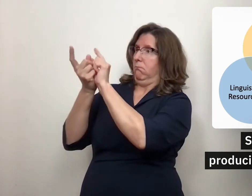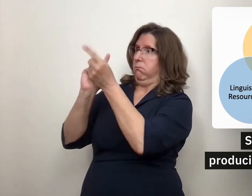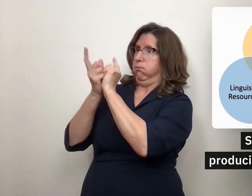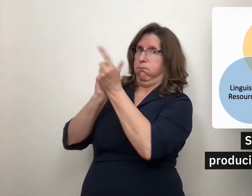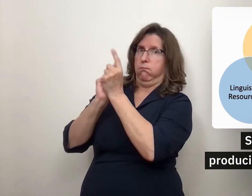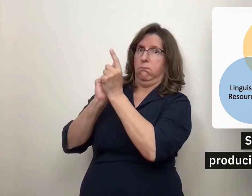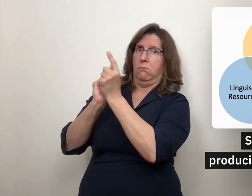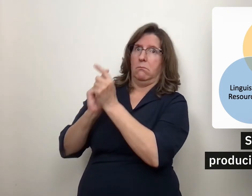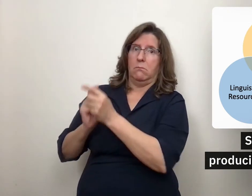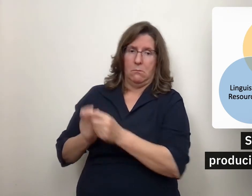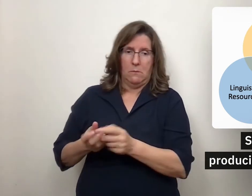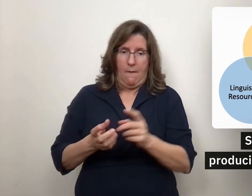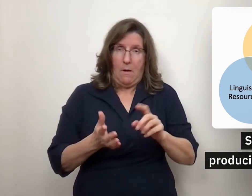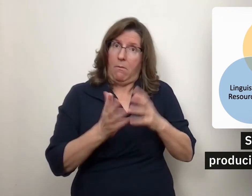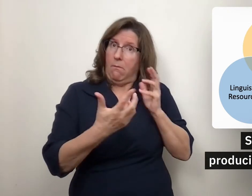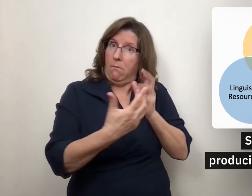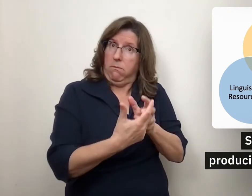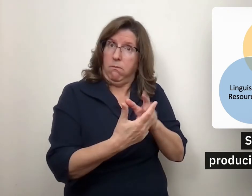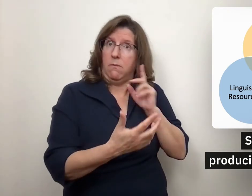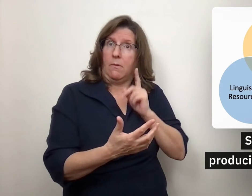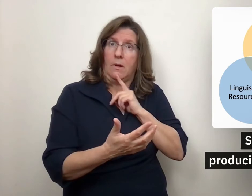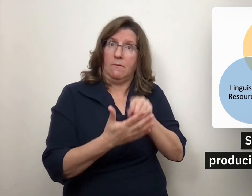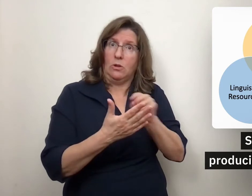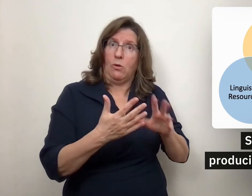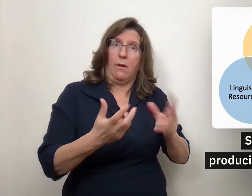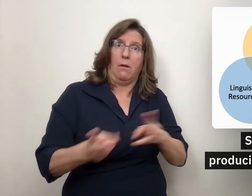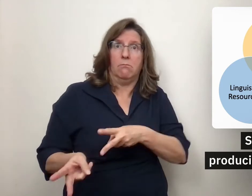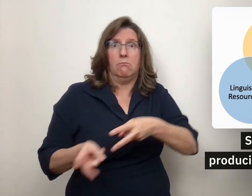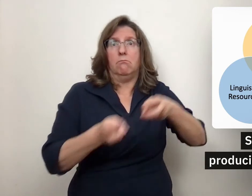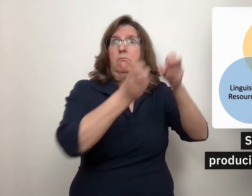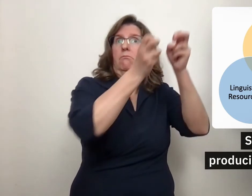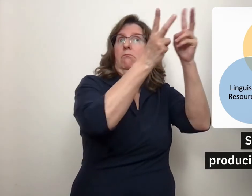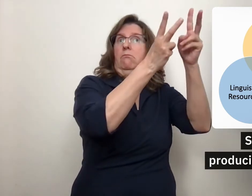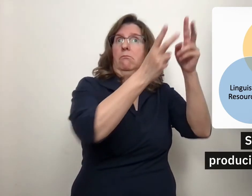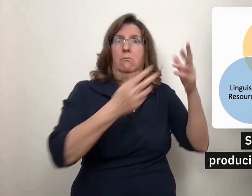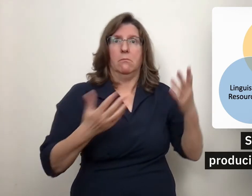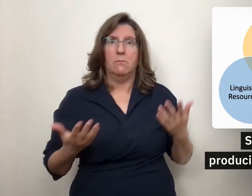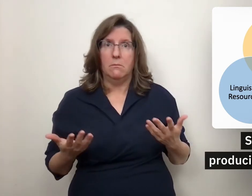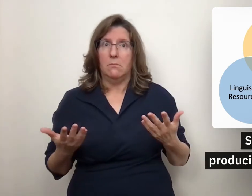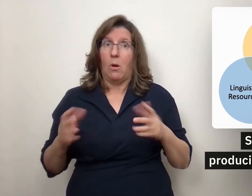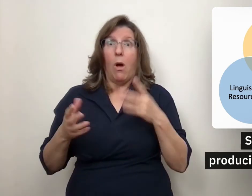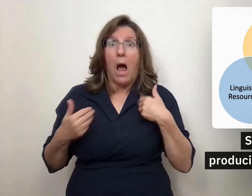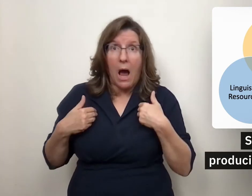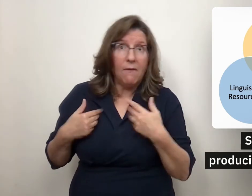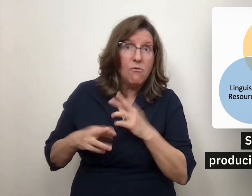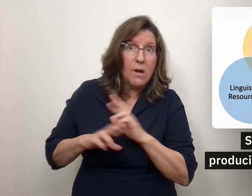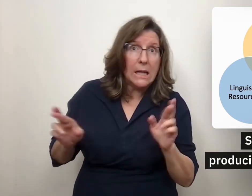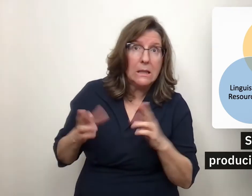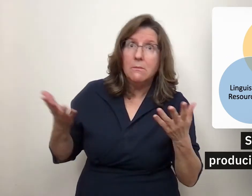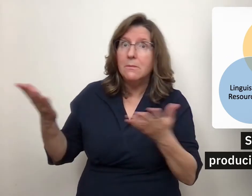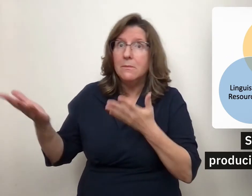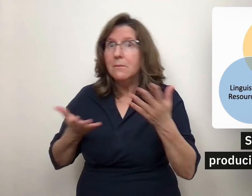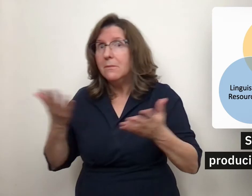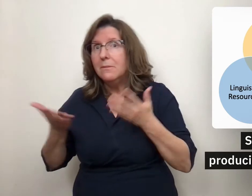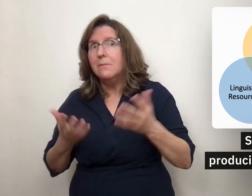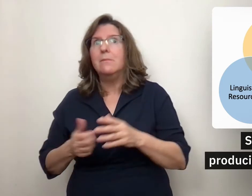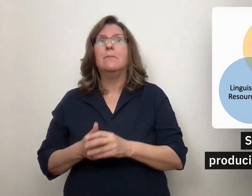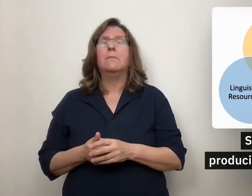These resources can be used to support translation, support learners language acquisition. It's readily available.